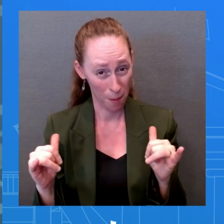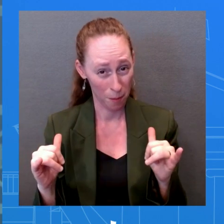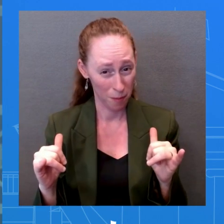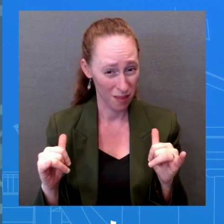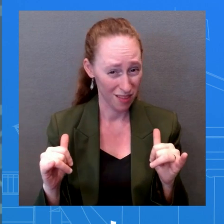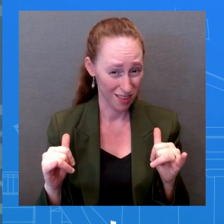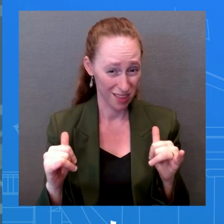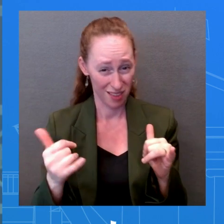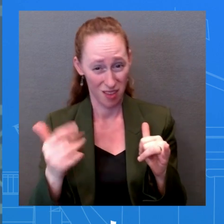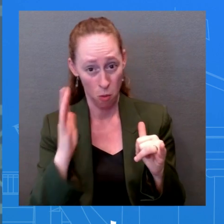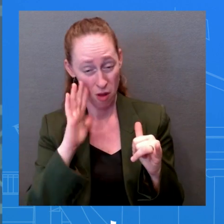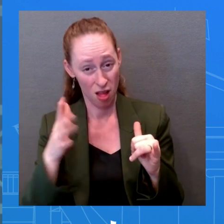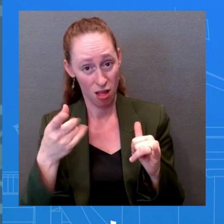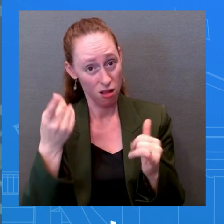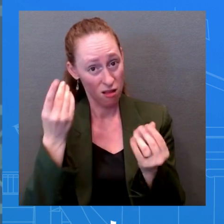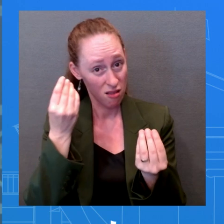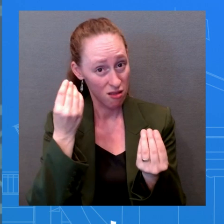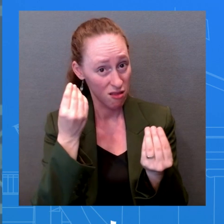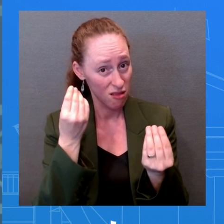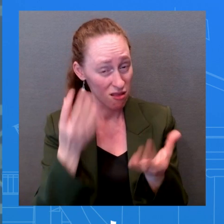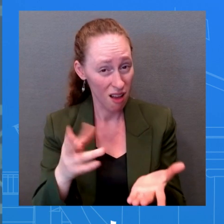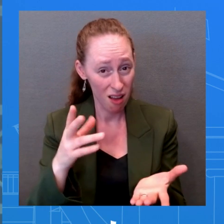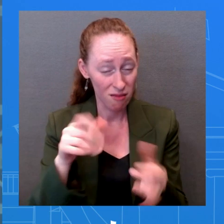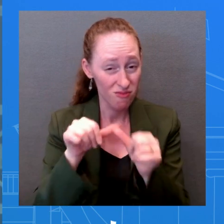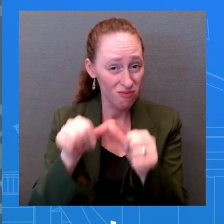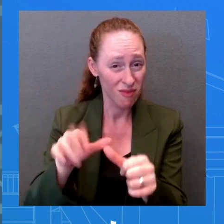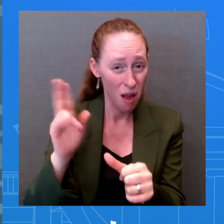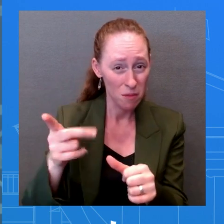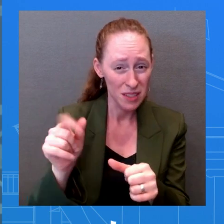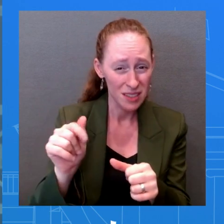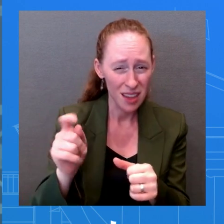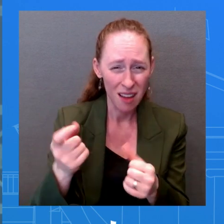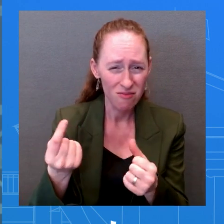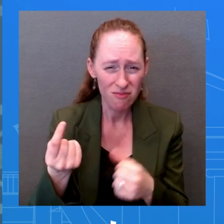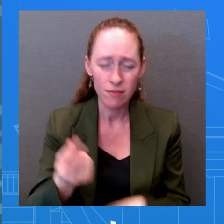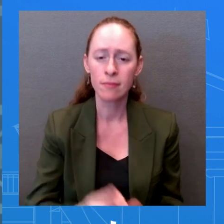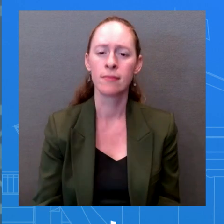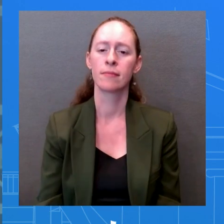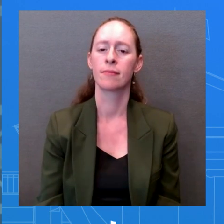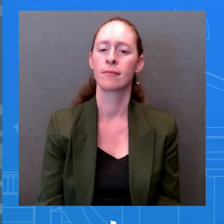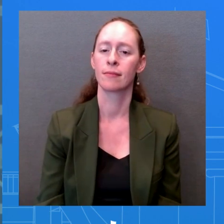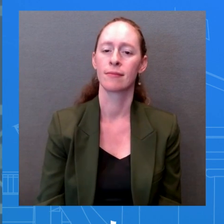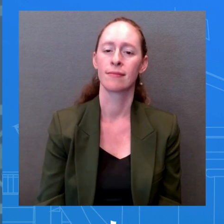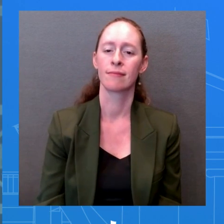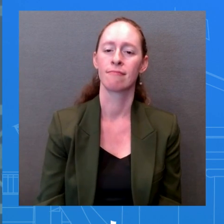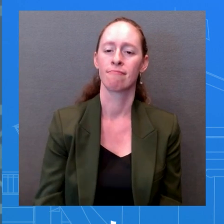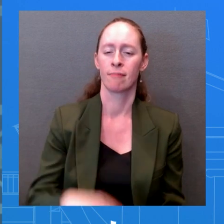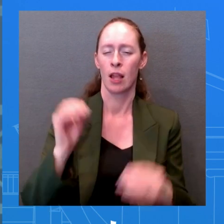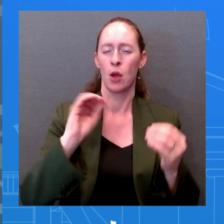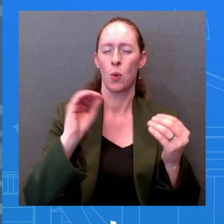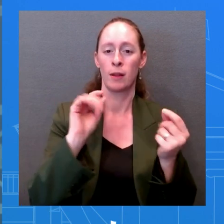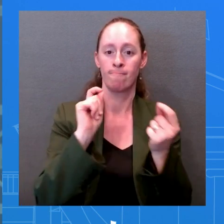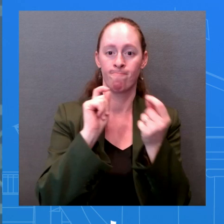how the meetings are going to be executed. We'll have more tomorrow for sure, but wanted to let you all know that the meetings were happening